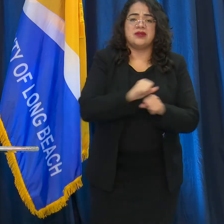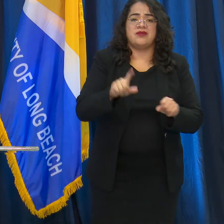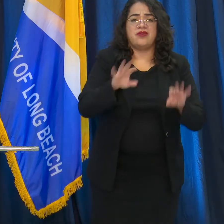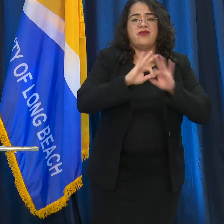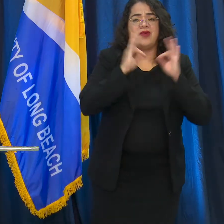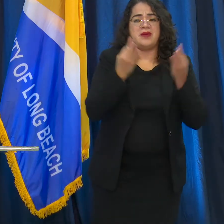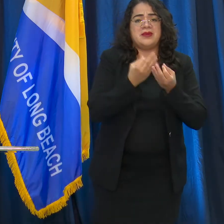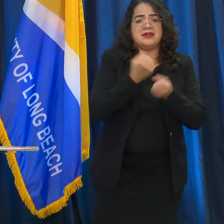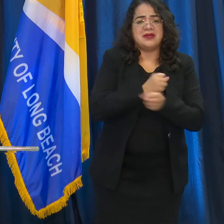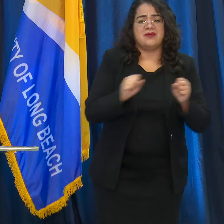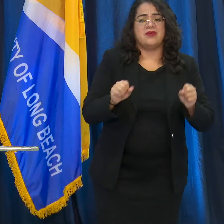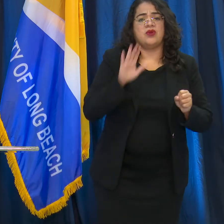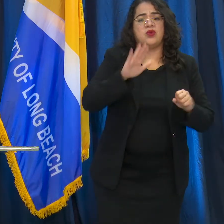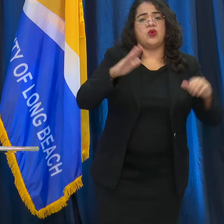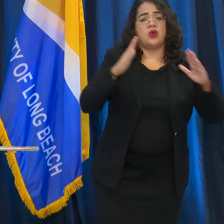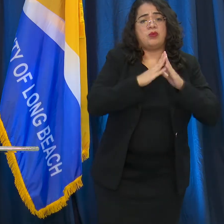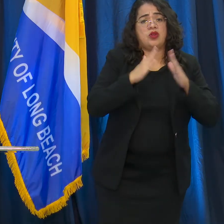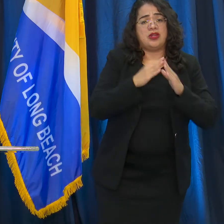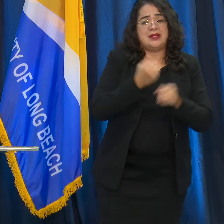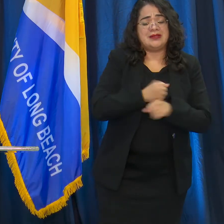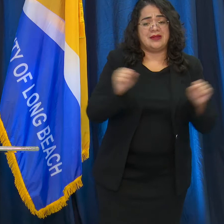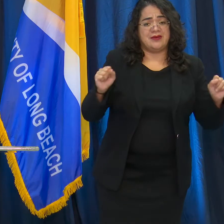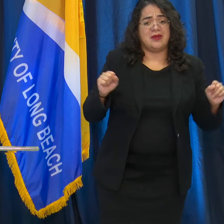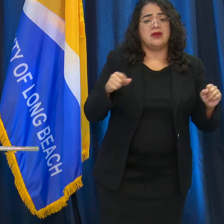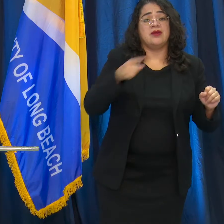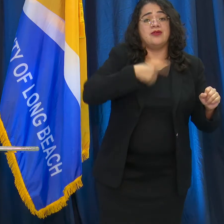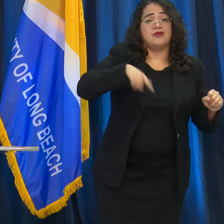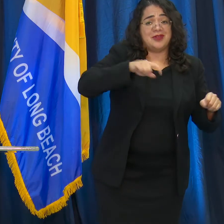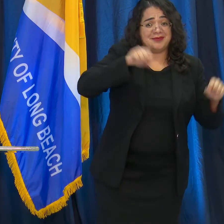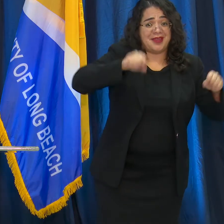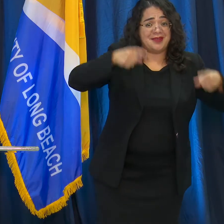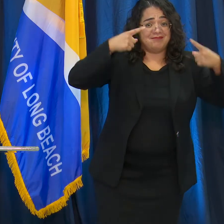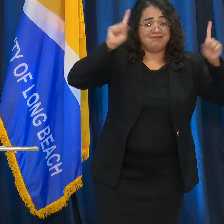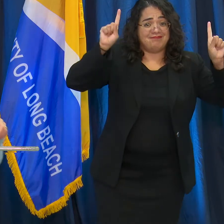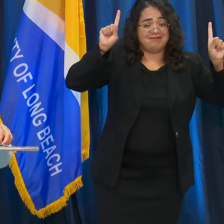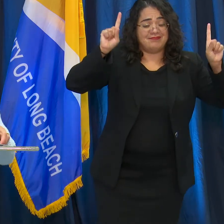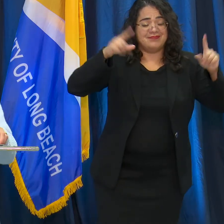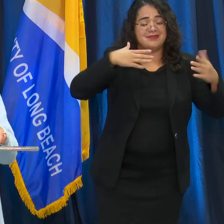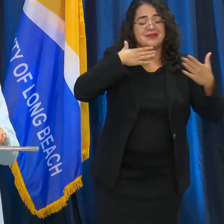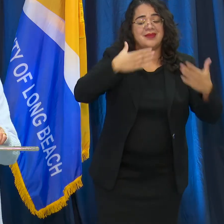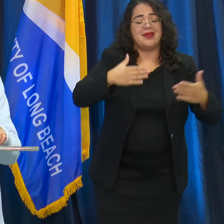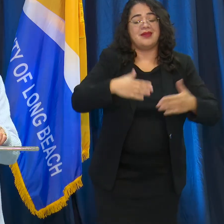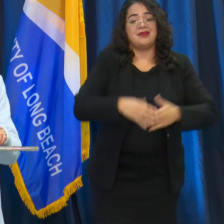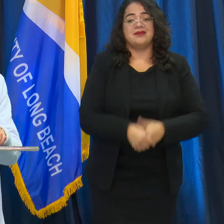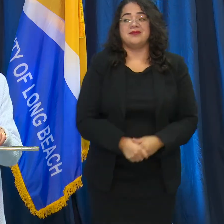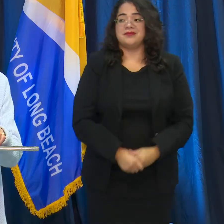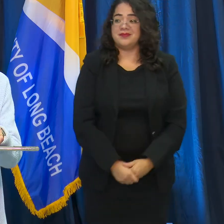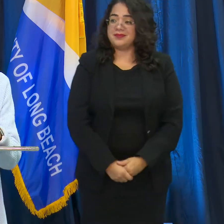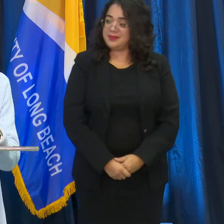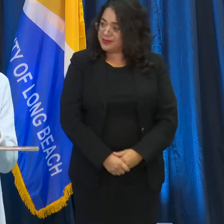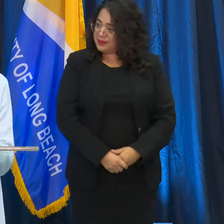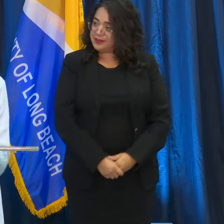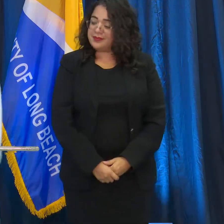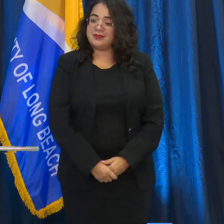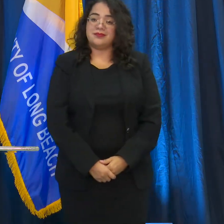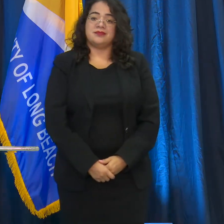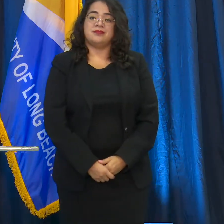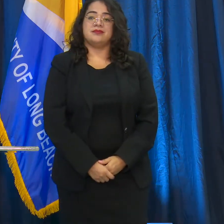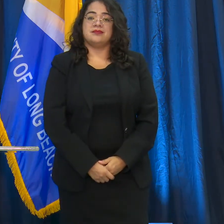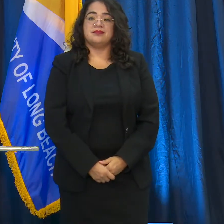safety and your community's safety. We can do it. Thank you.